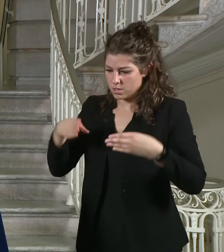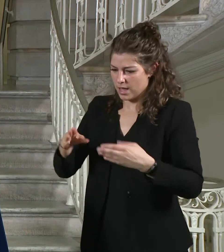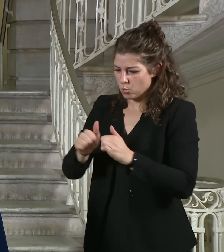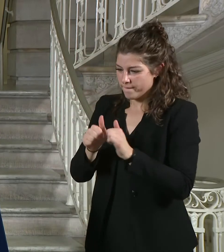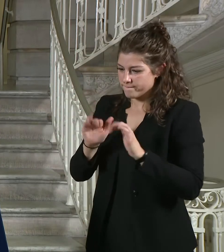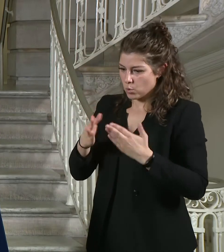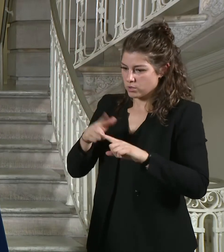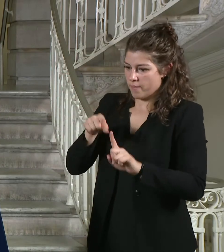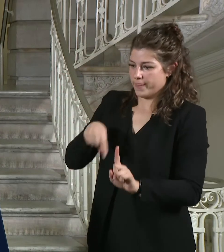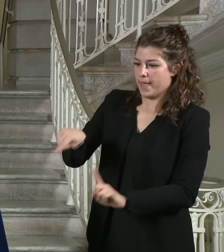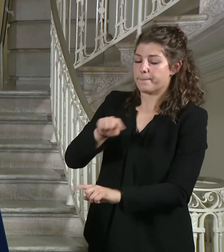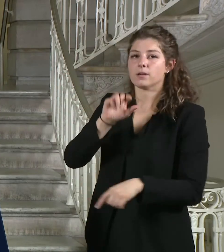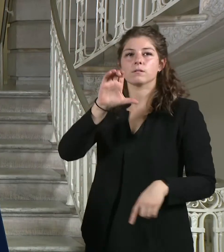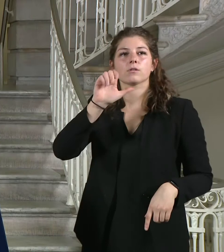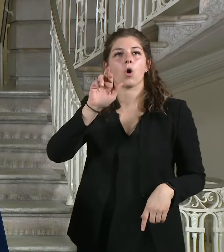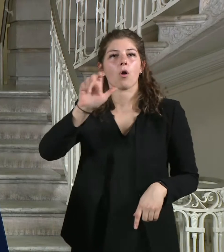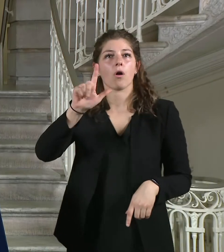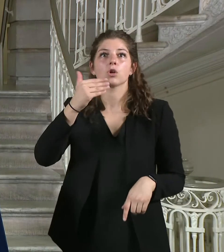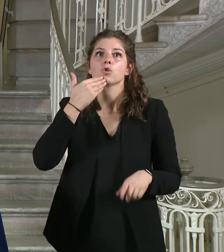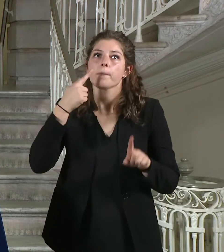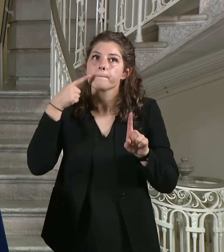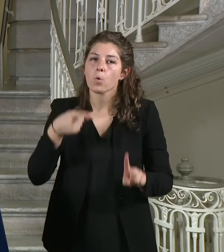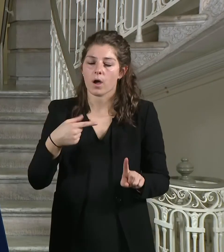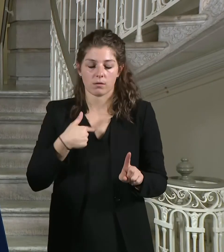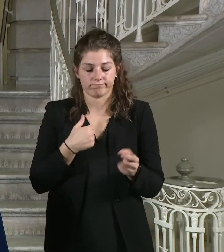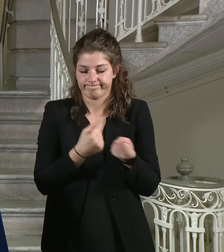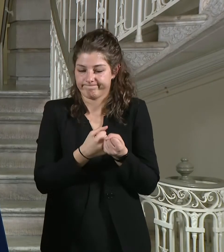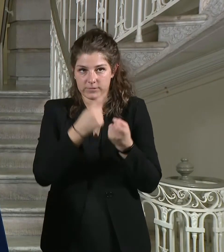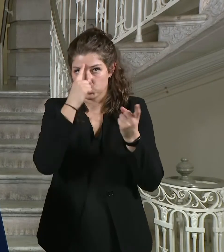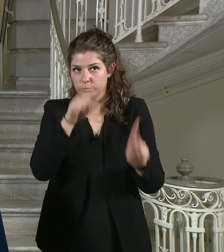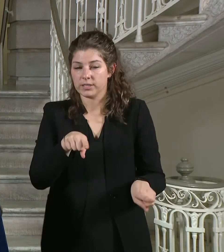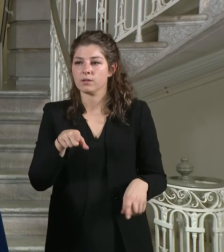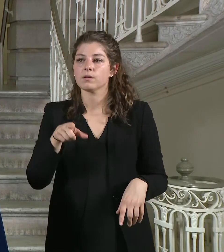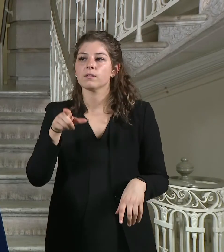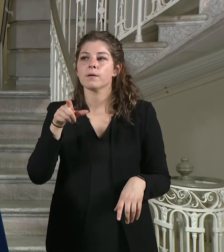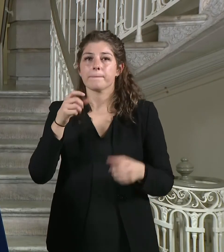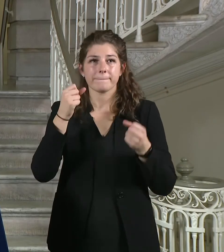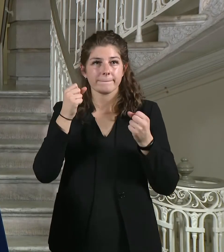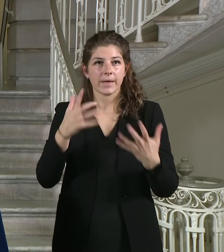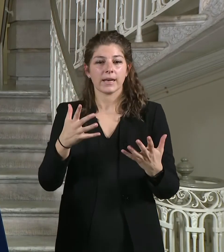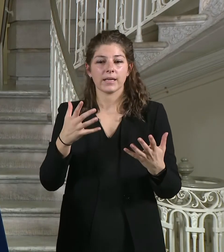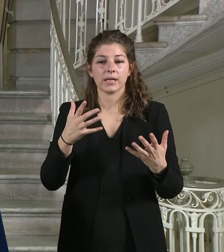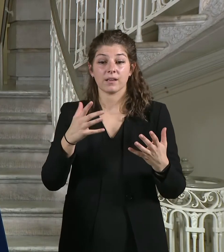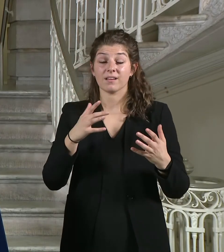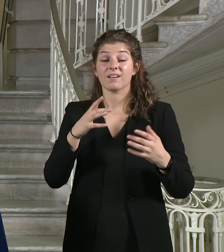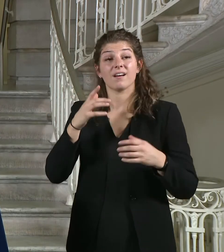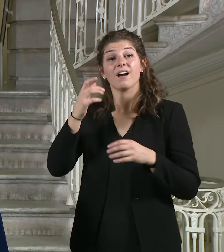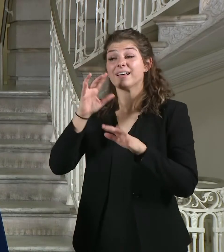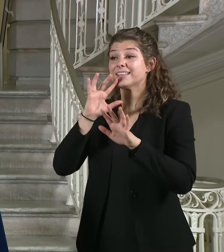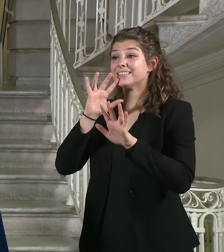THEIR MIND THAT THEY WILL CONTINUE TO DO VIOLENCE. HAD WE NOW ZERO IN ON